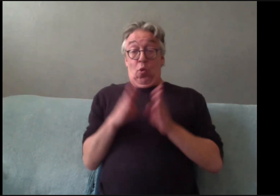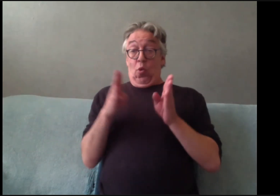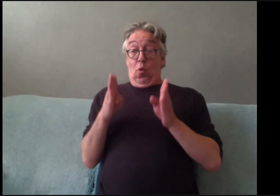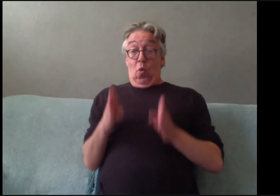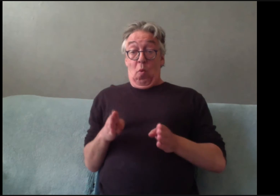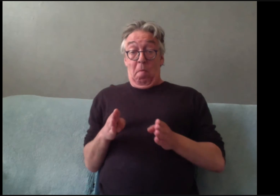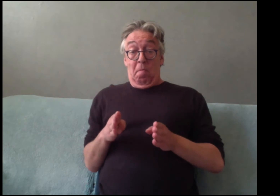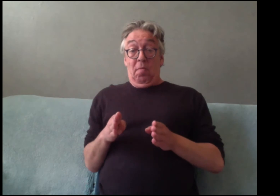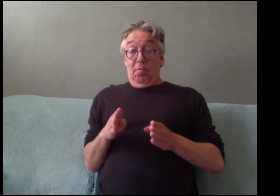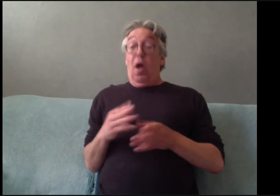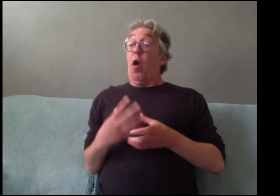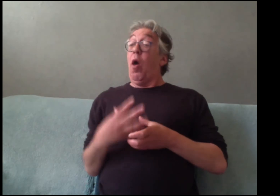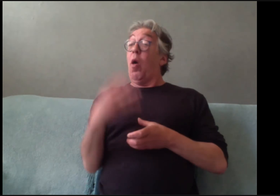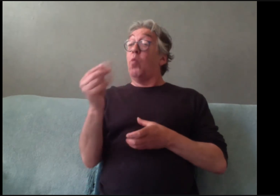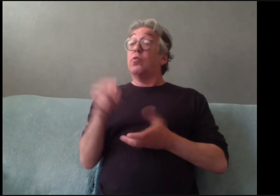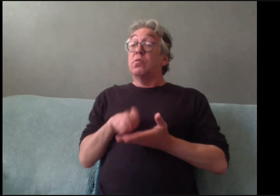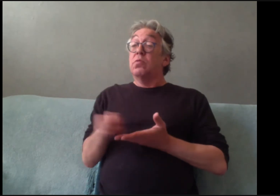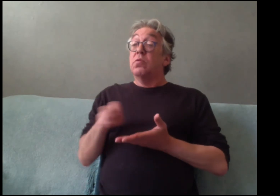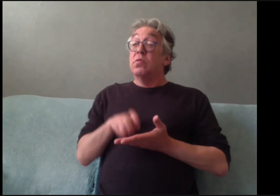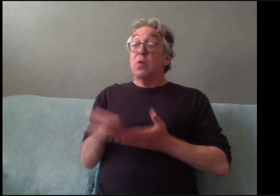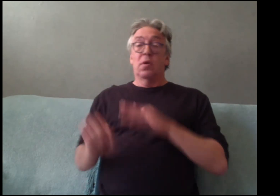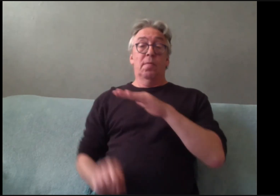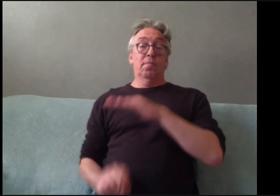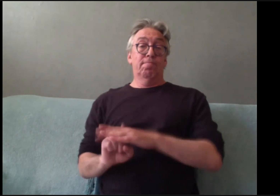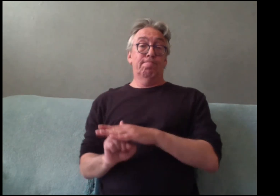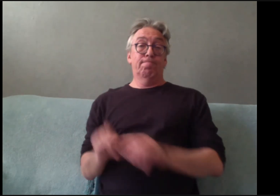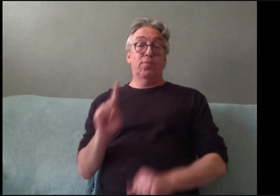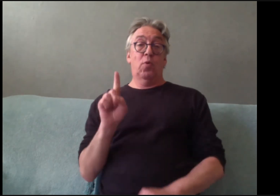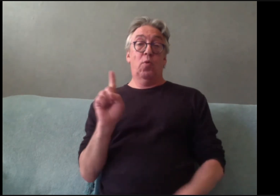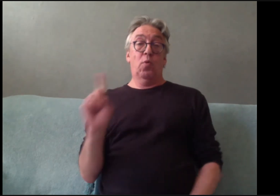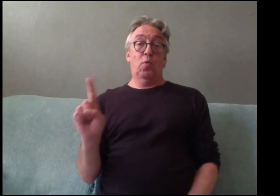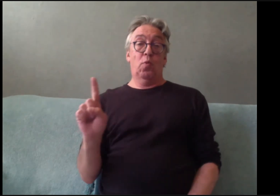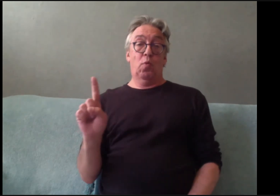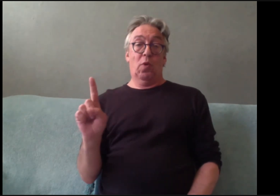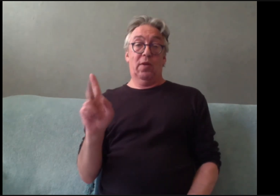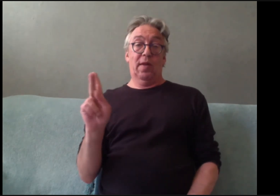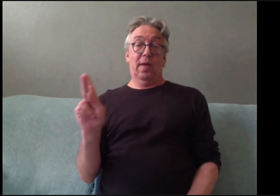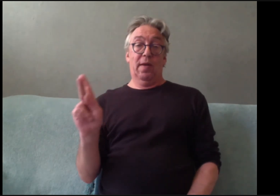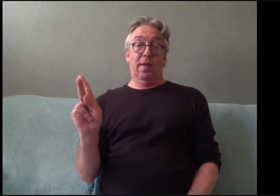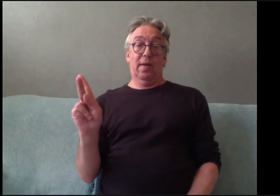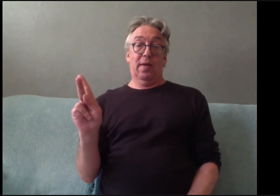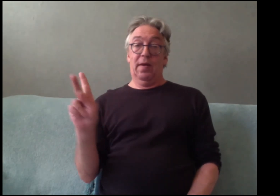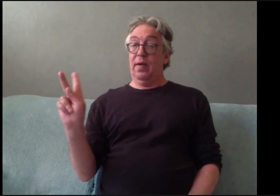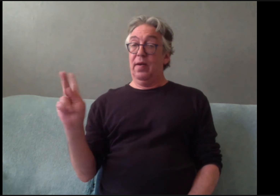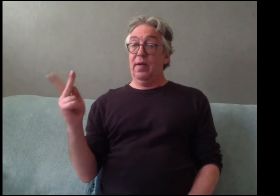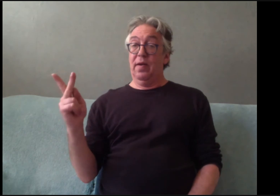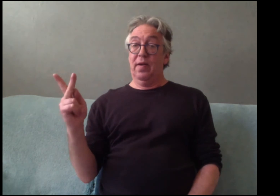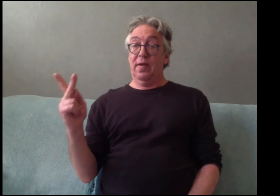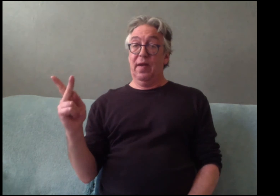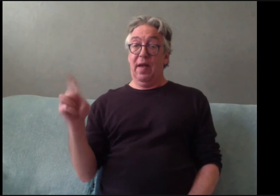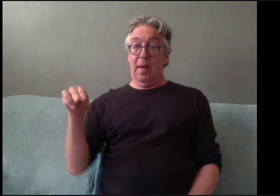Their outing isn't limited in frequency and in purpose as it's the case for all the citizens.